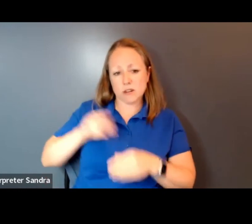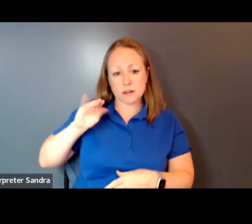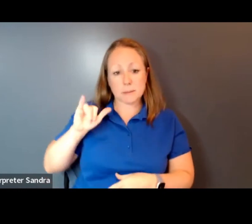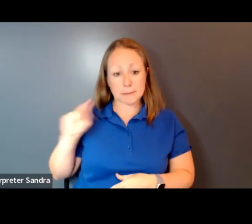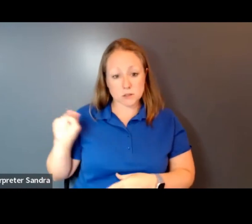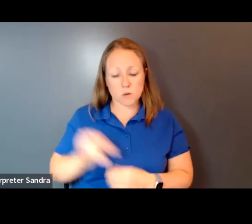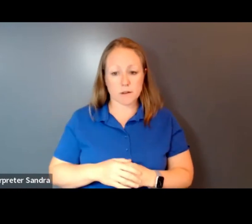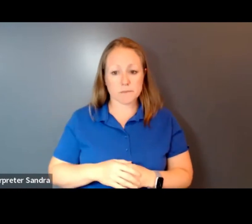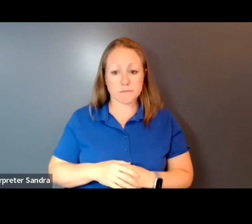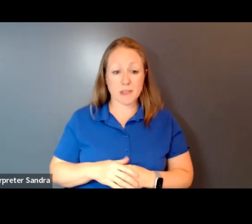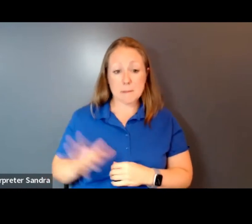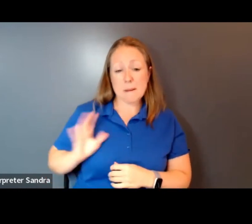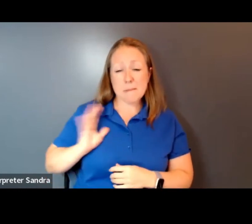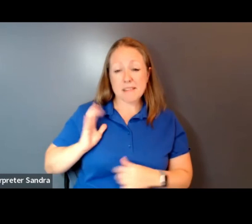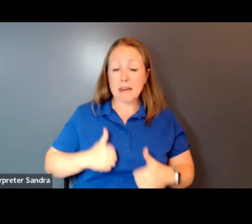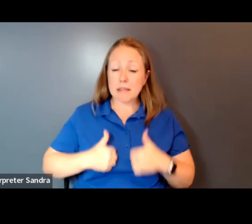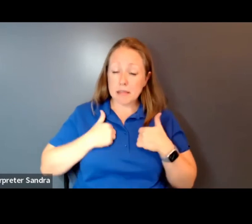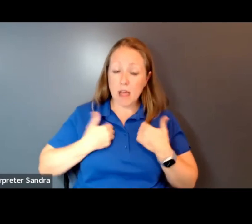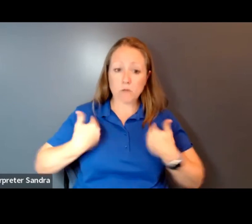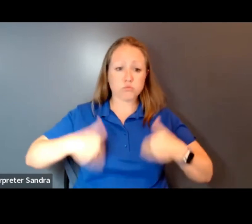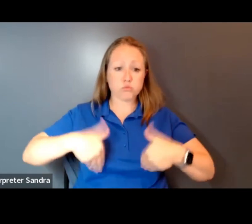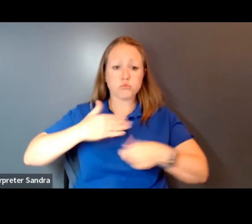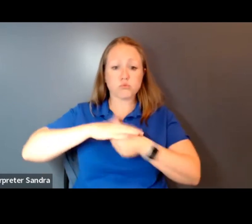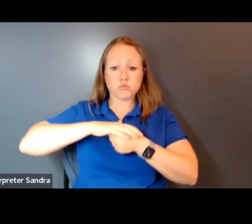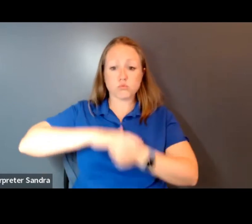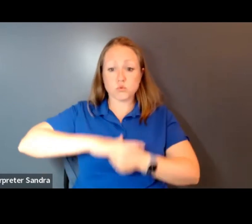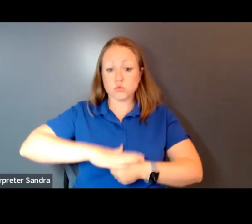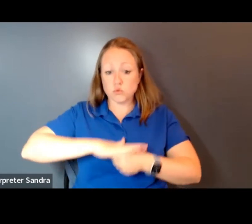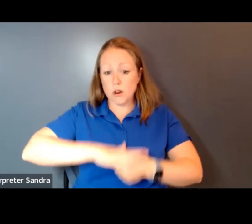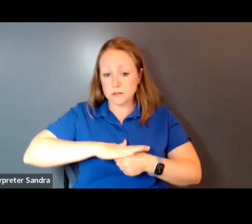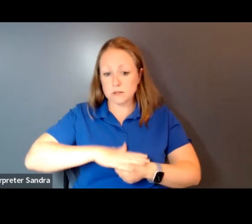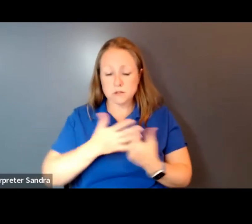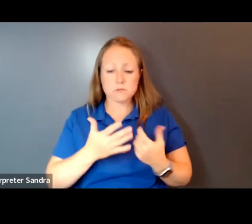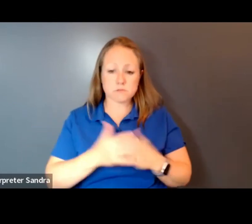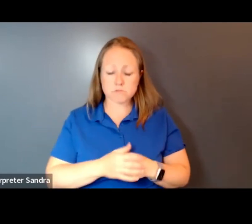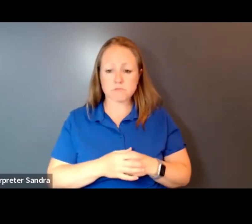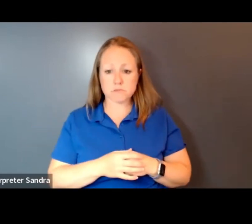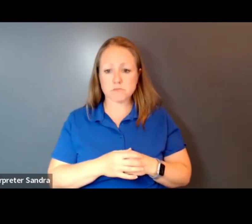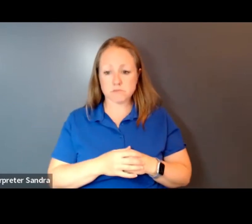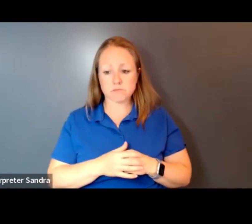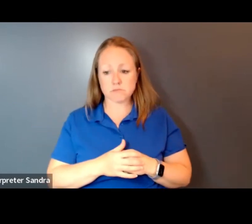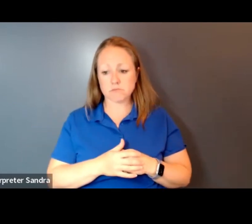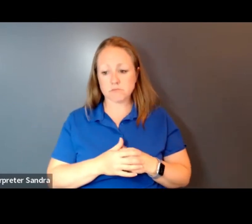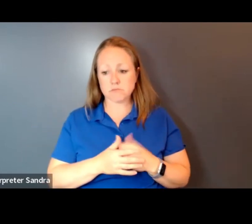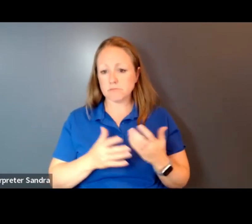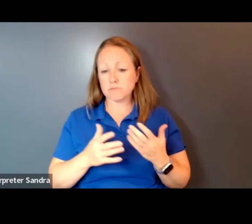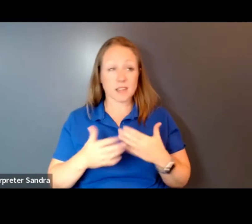stressful, and whatever causes these diseases is, and health